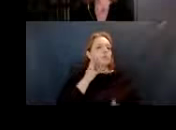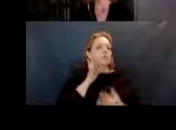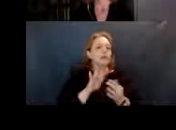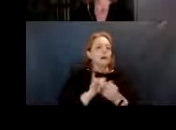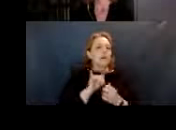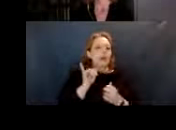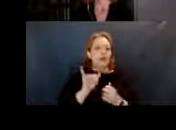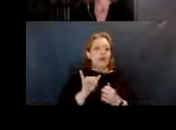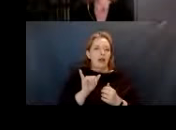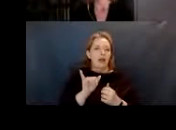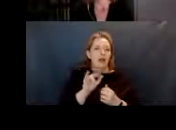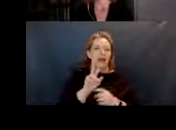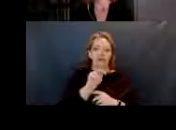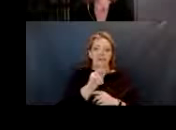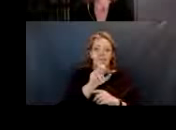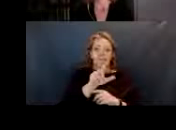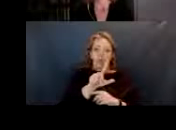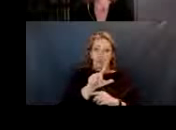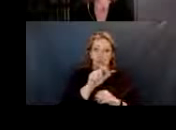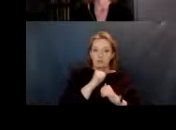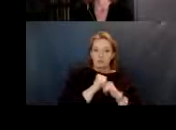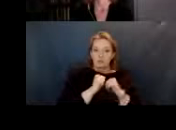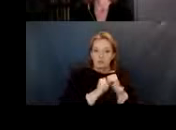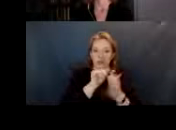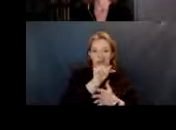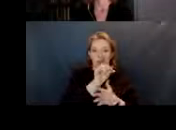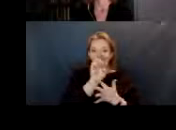the vowel structure of the sentence.